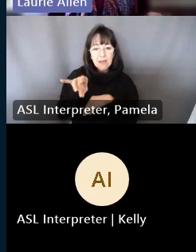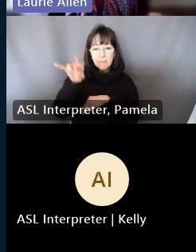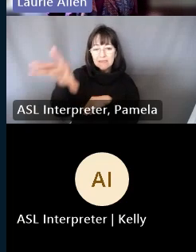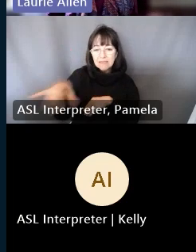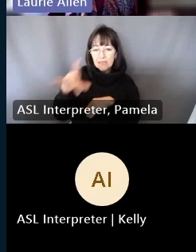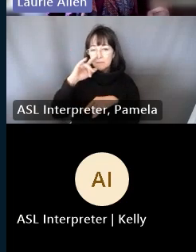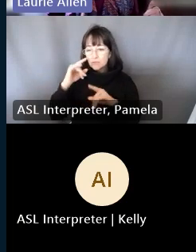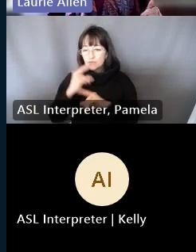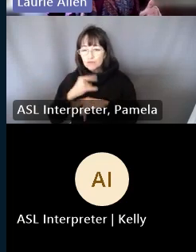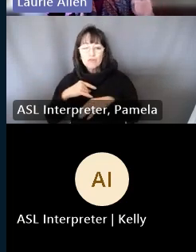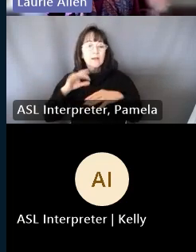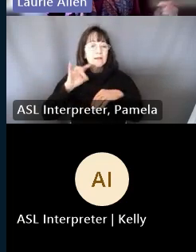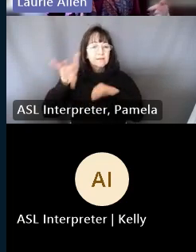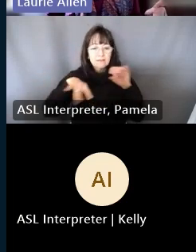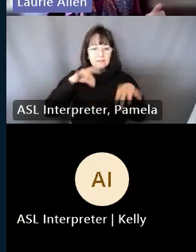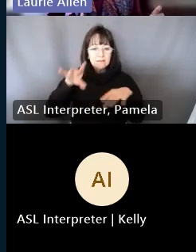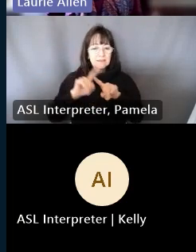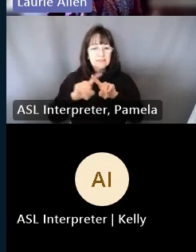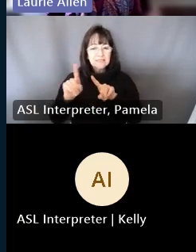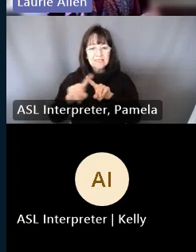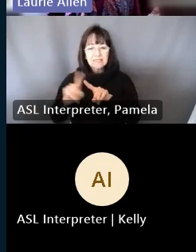in your meeting invitation for people to learn more.